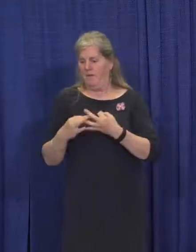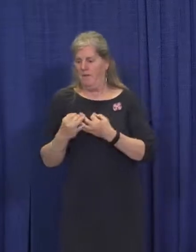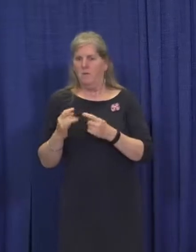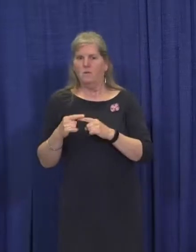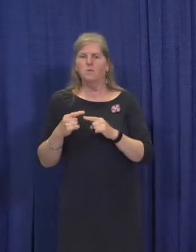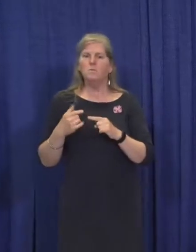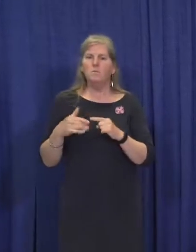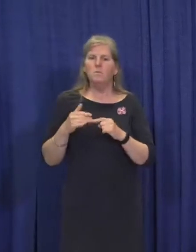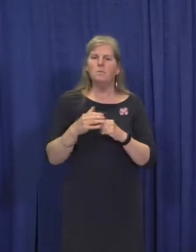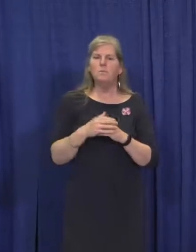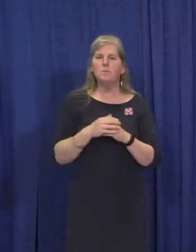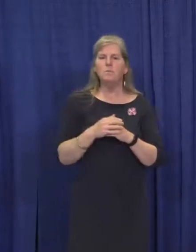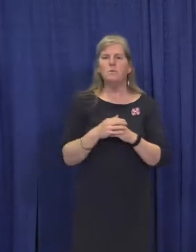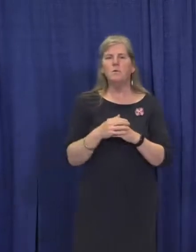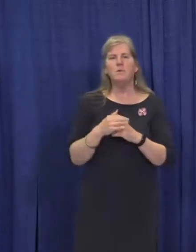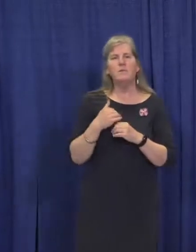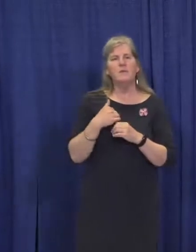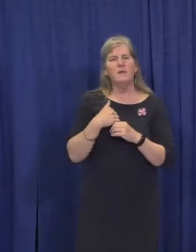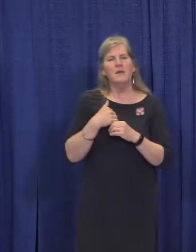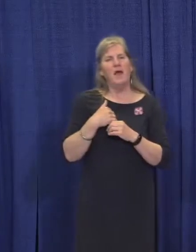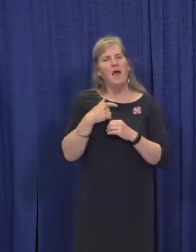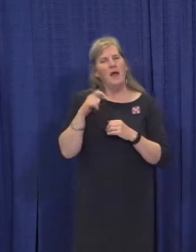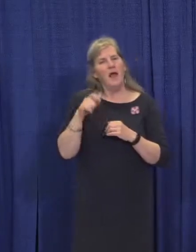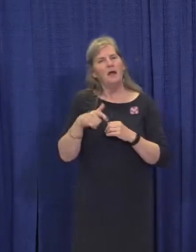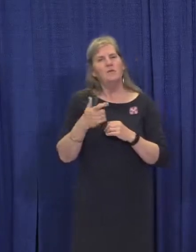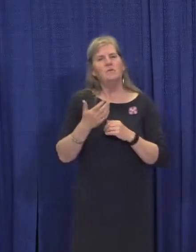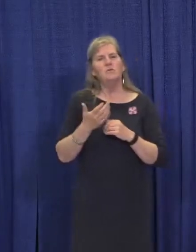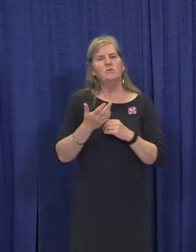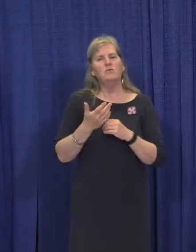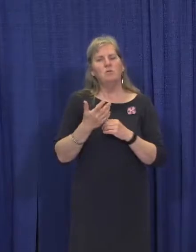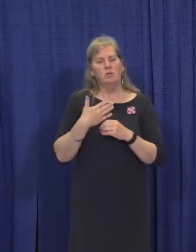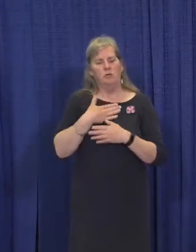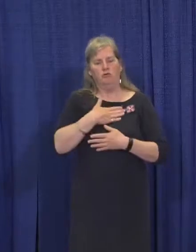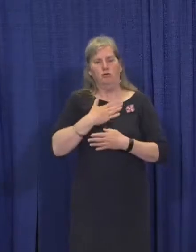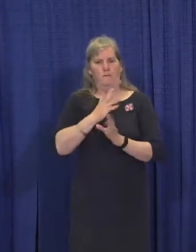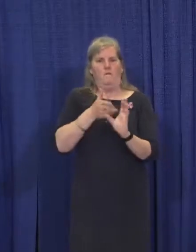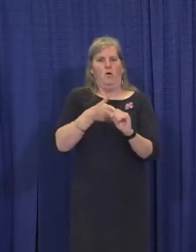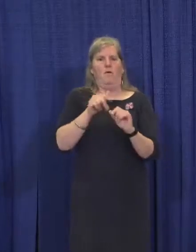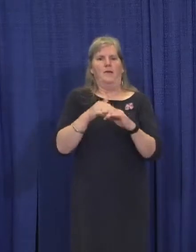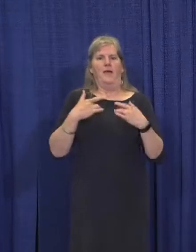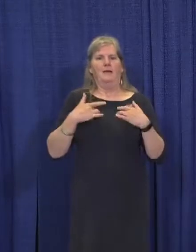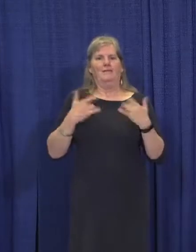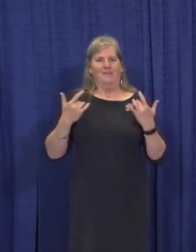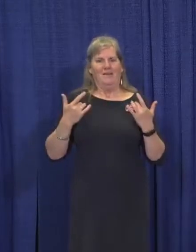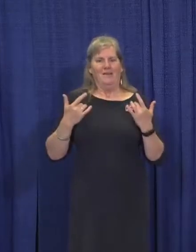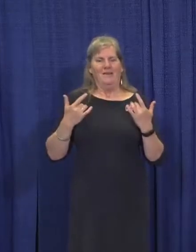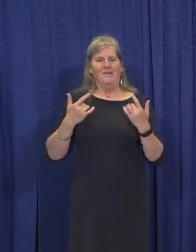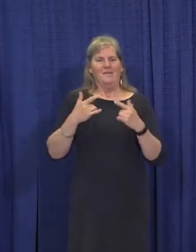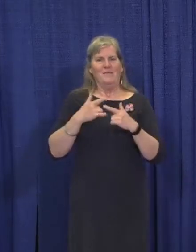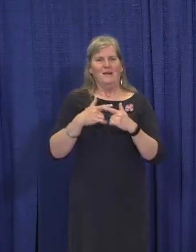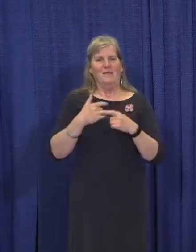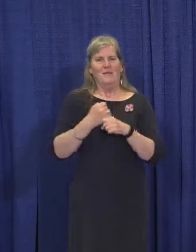well. The opportunity had to be taken in it was a pleasure to be there.